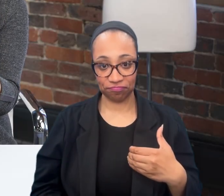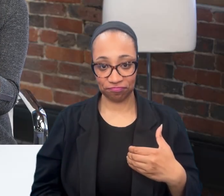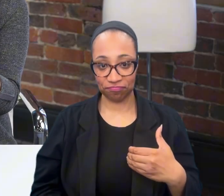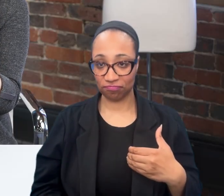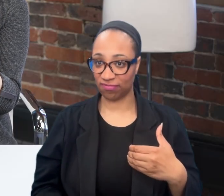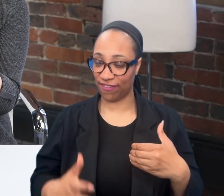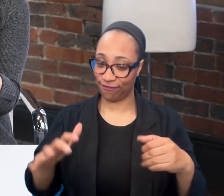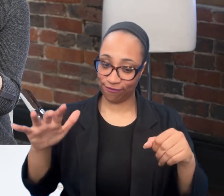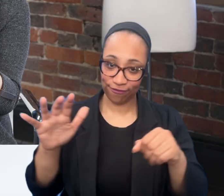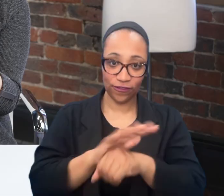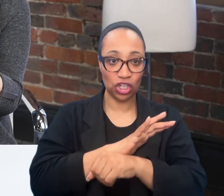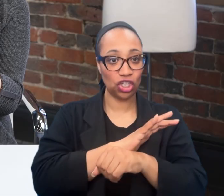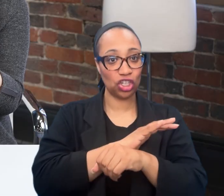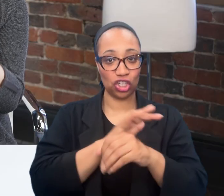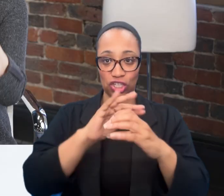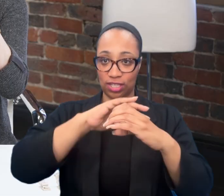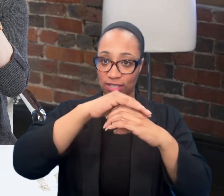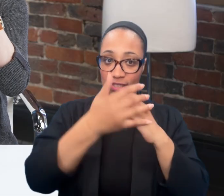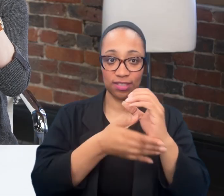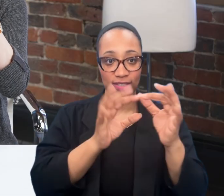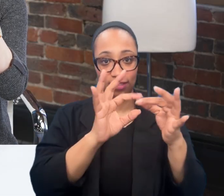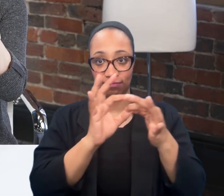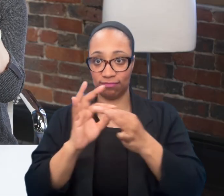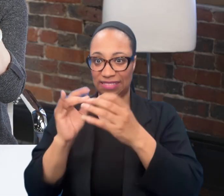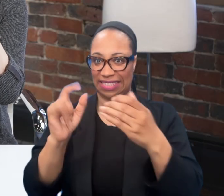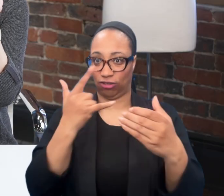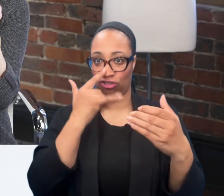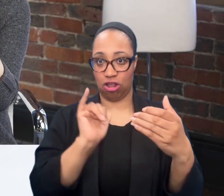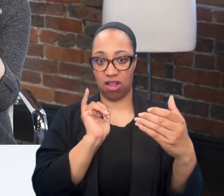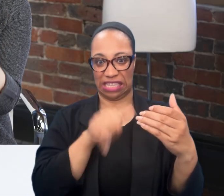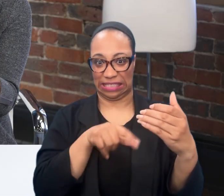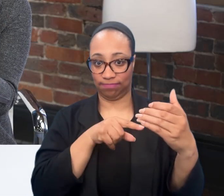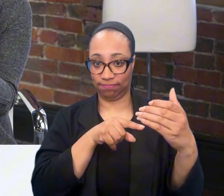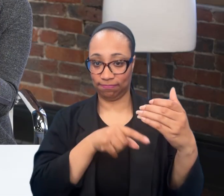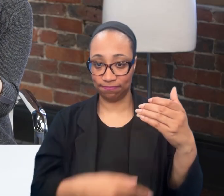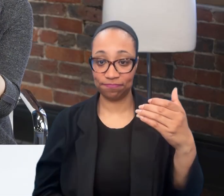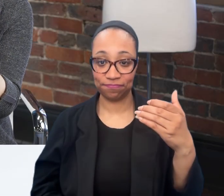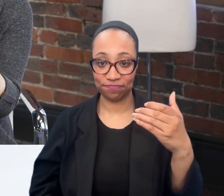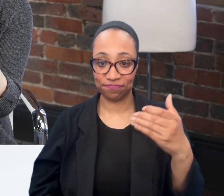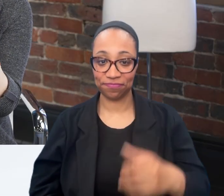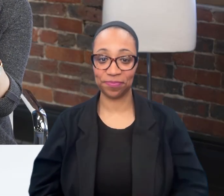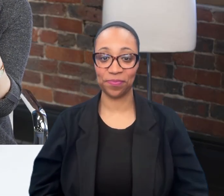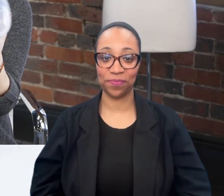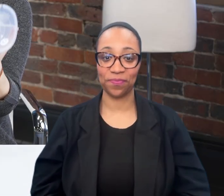then you're fully assembled one thing to point out is when you're charging your pump it won't be on